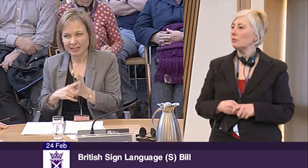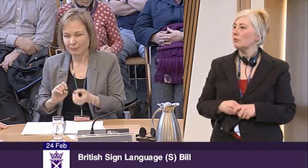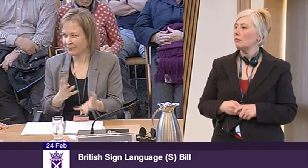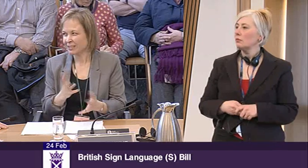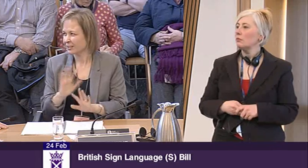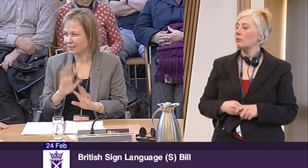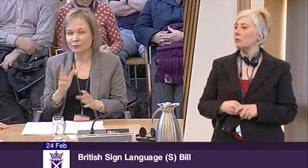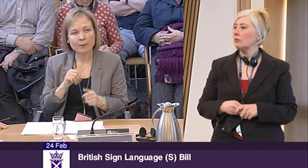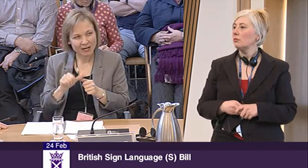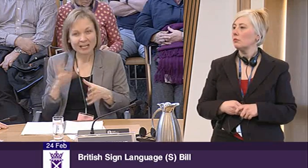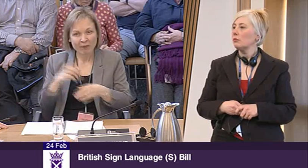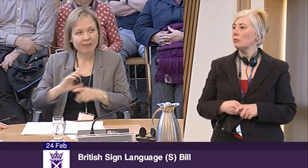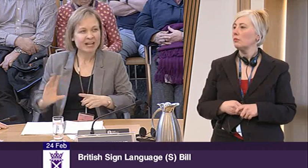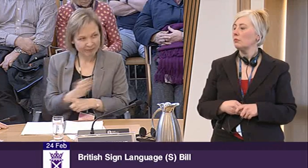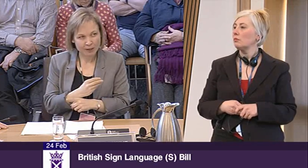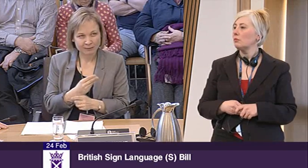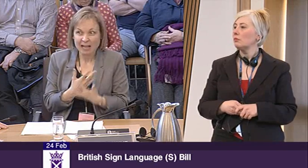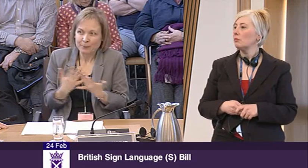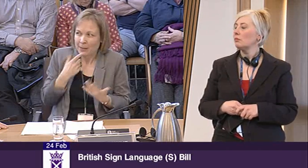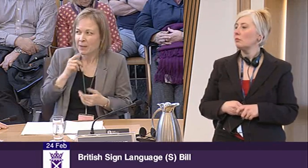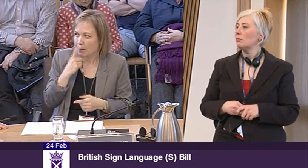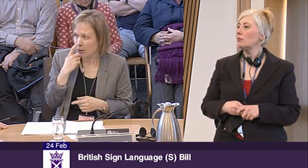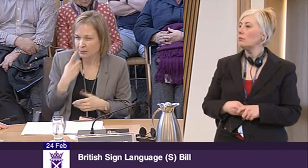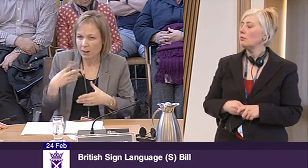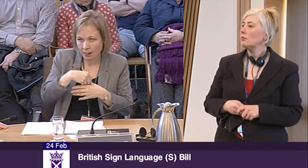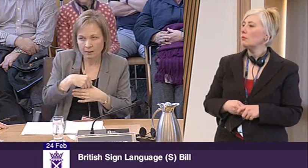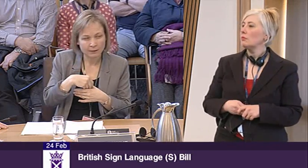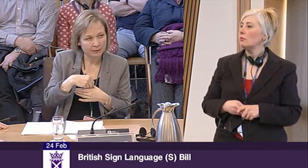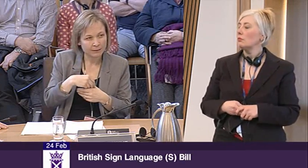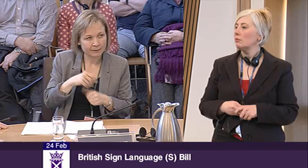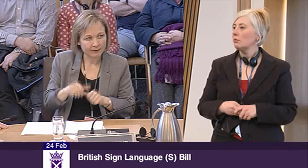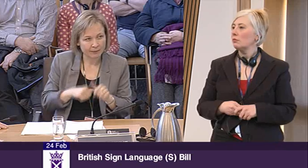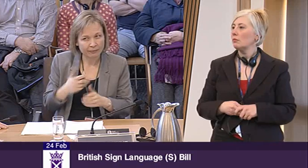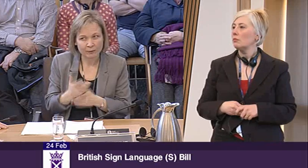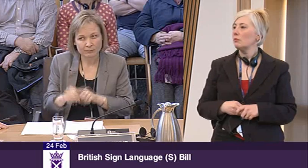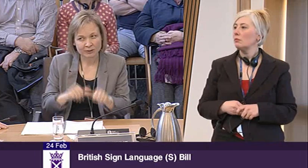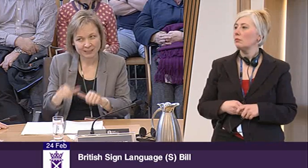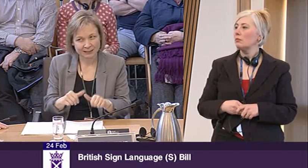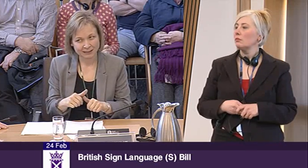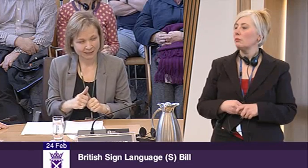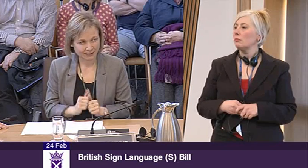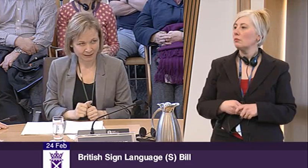for the minister. We want them to be proactive in ensuring that things happen as a result